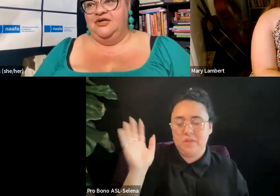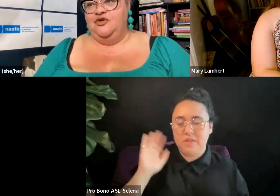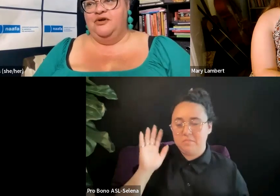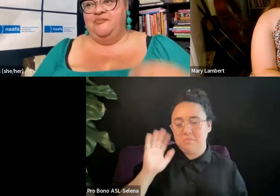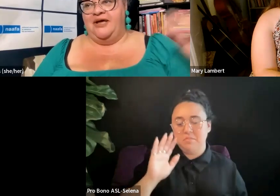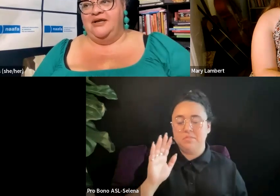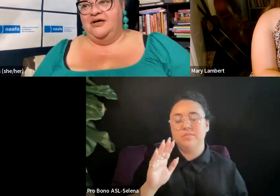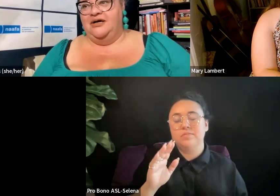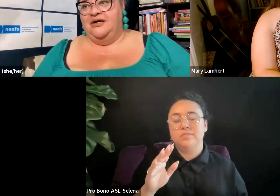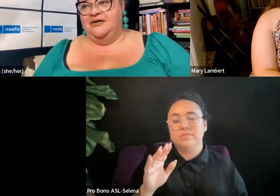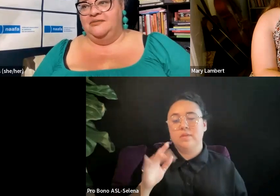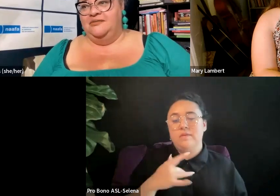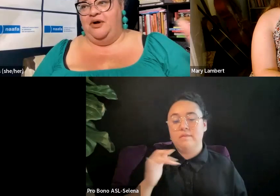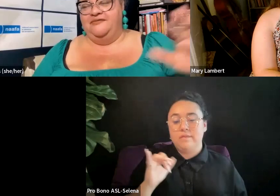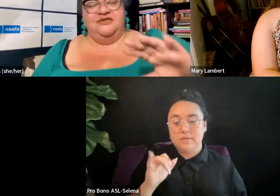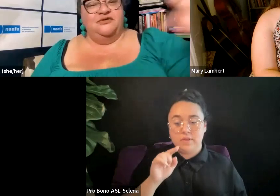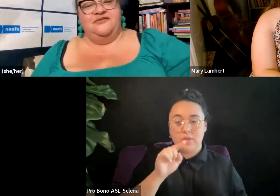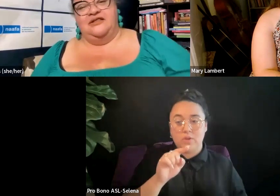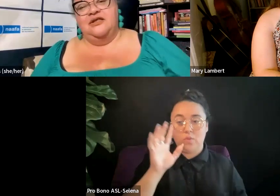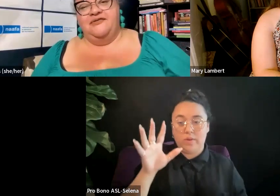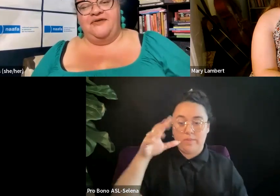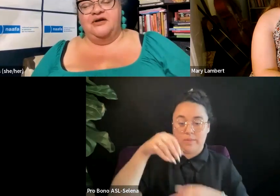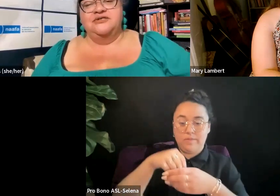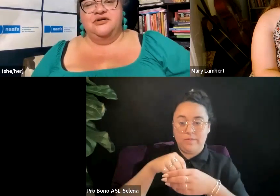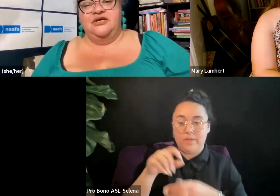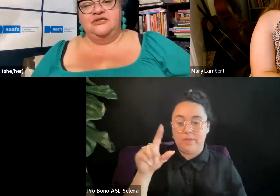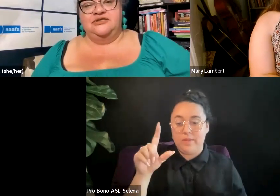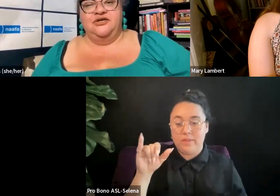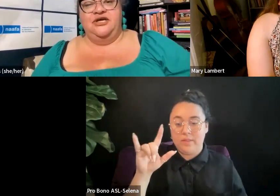you would have been part of this sort of like Lilith Fair Cirque Circuit